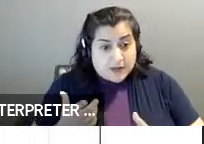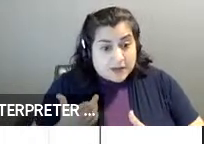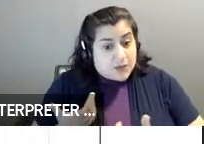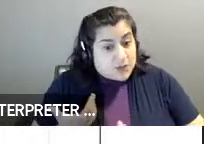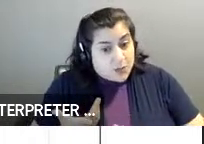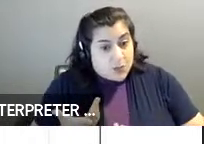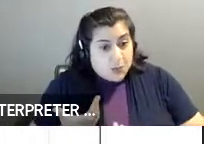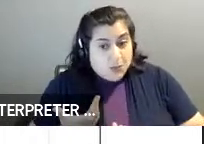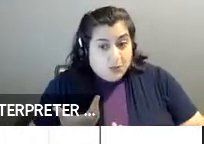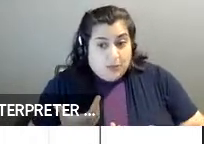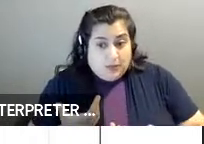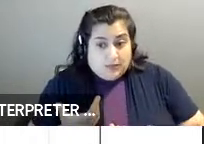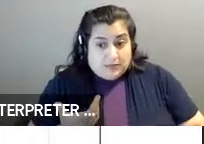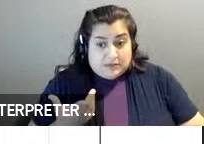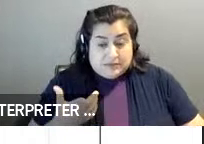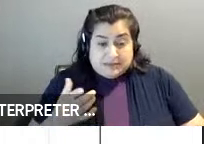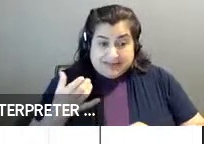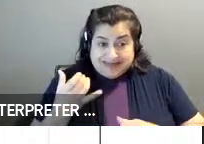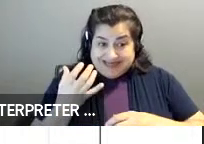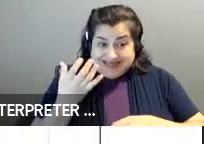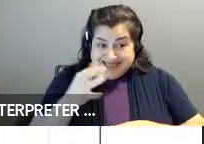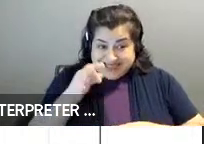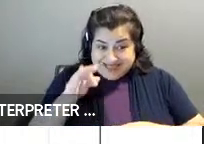at 19 inches.